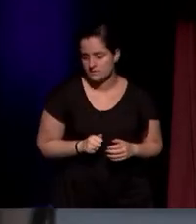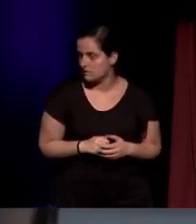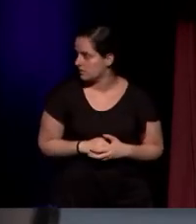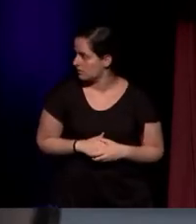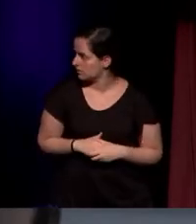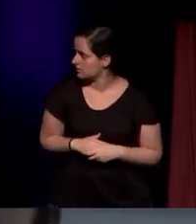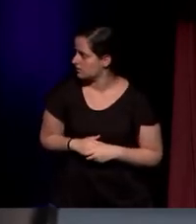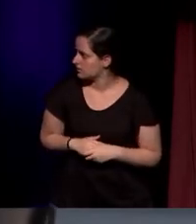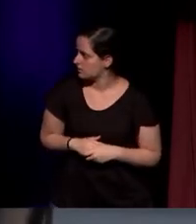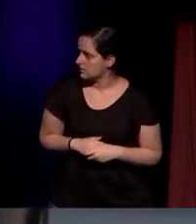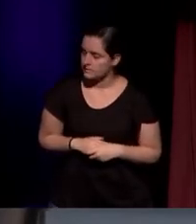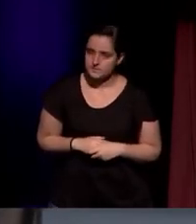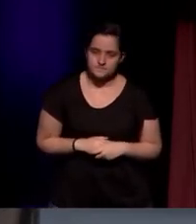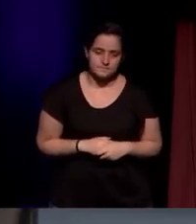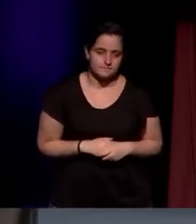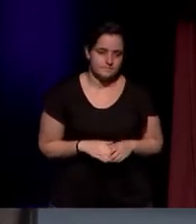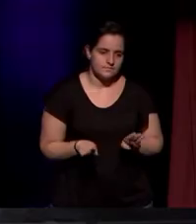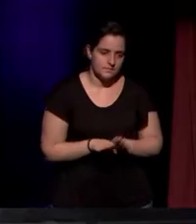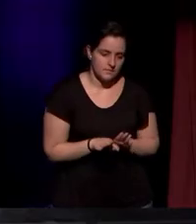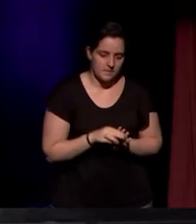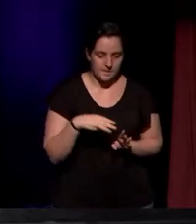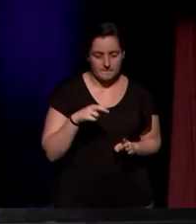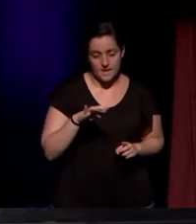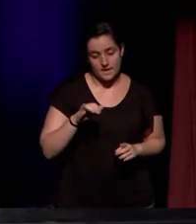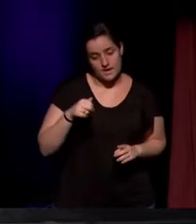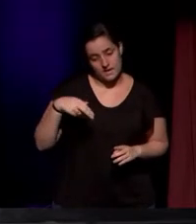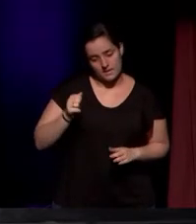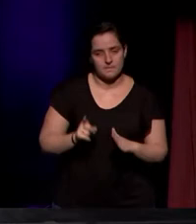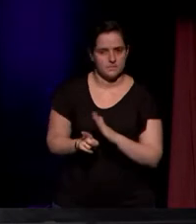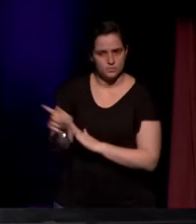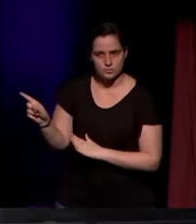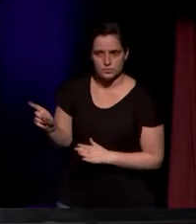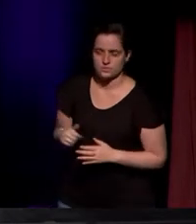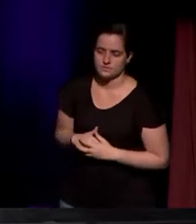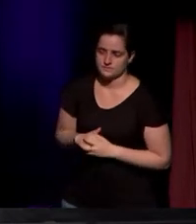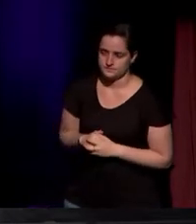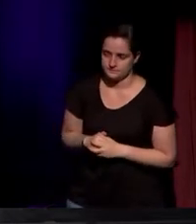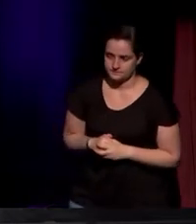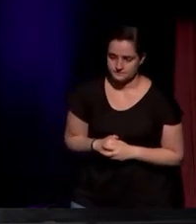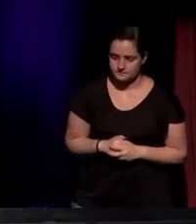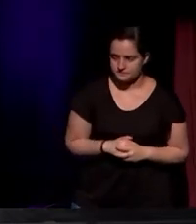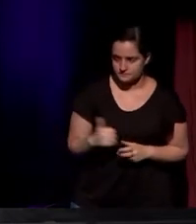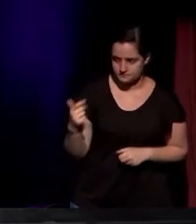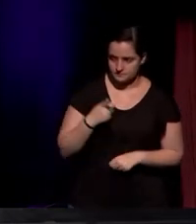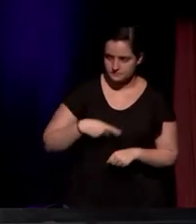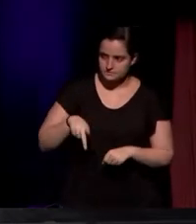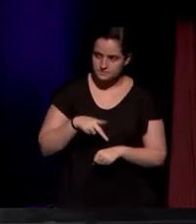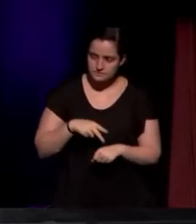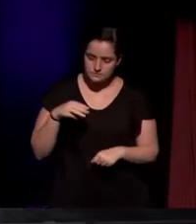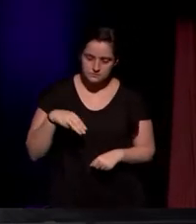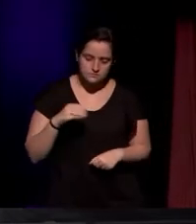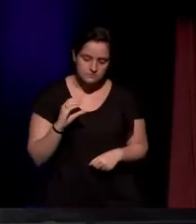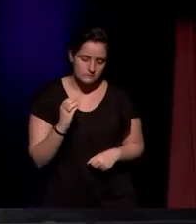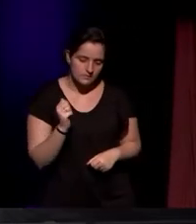And Mariana asks the following, in one country, Mozambique, where the index